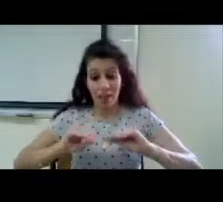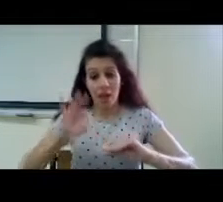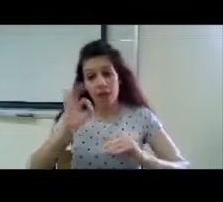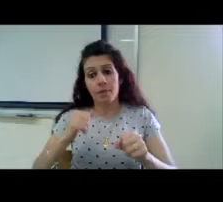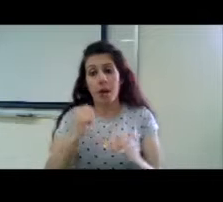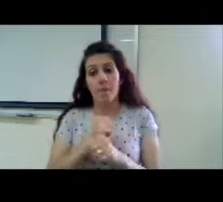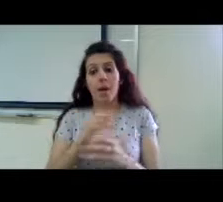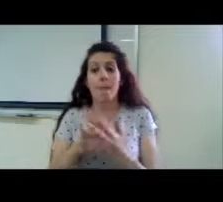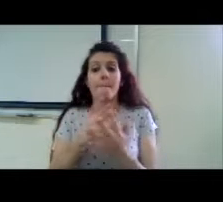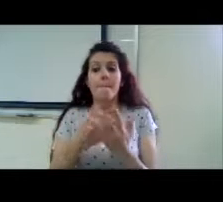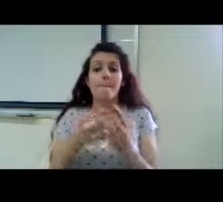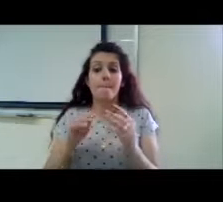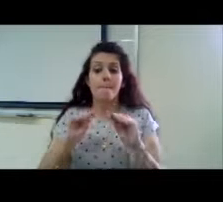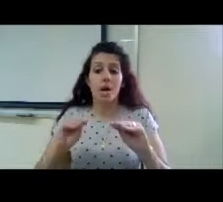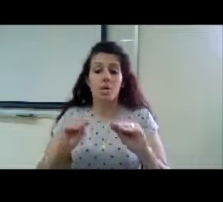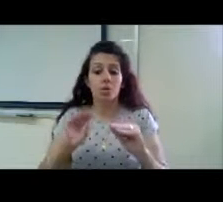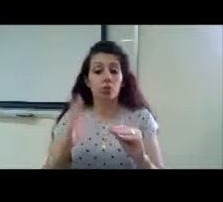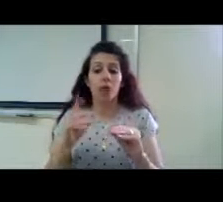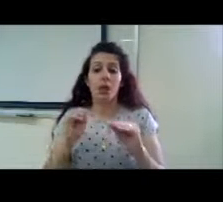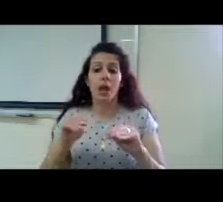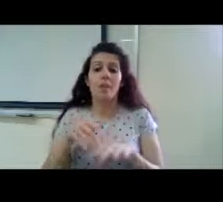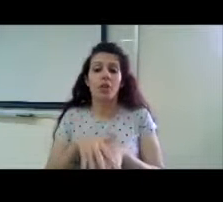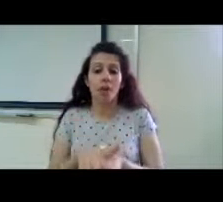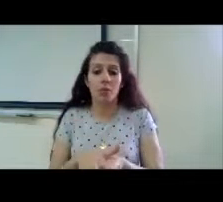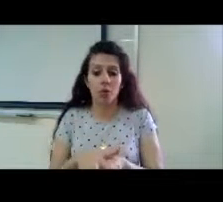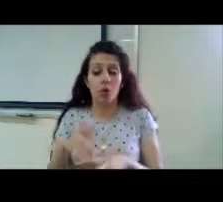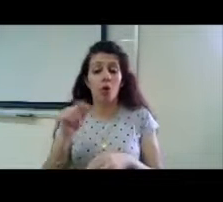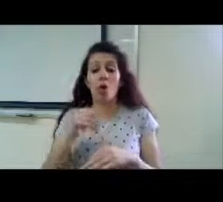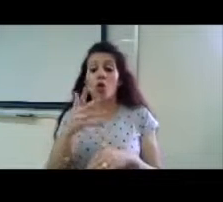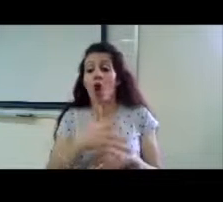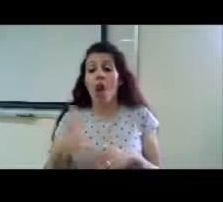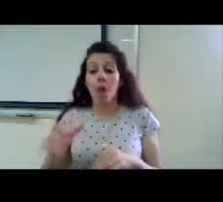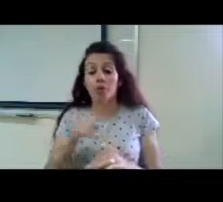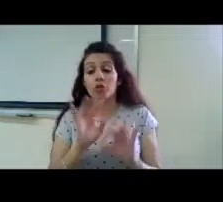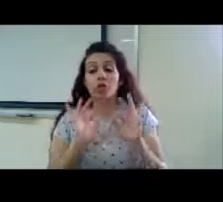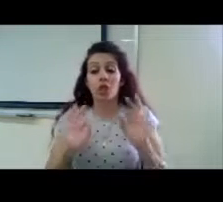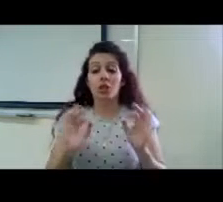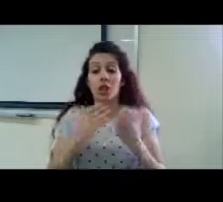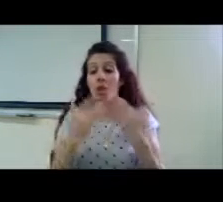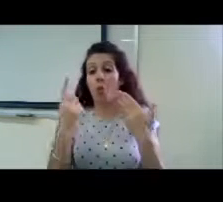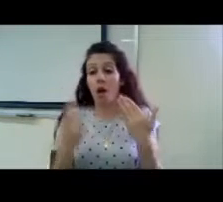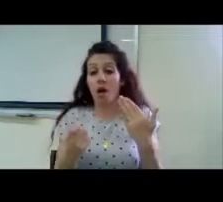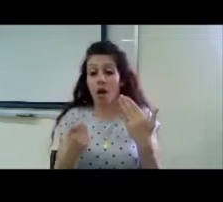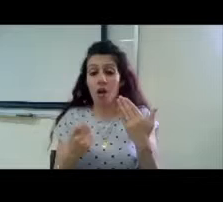anemic damage whatta here to Paula BA doli Alka are multiple in the maracas